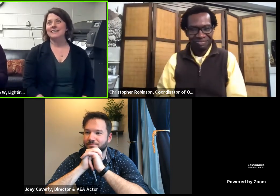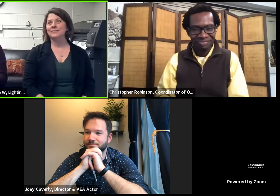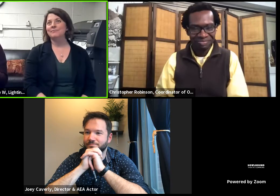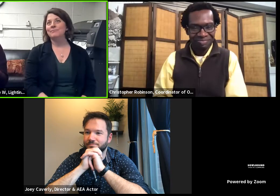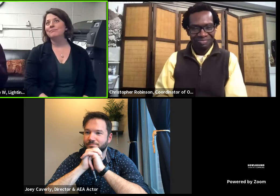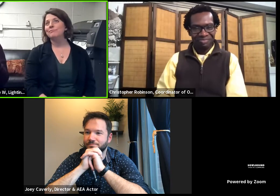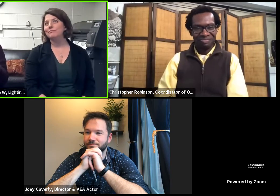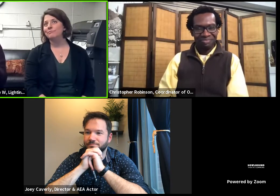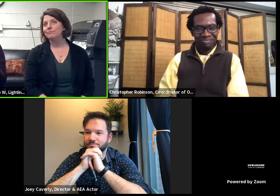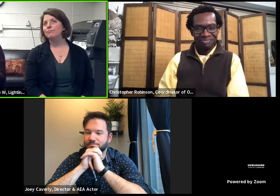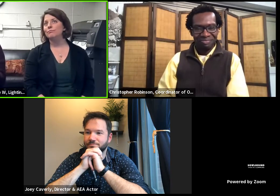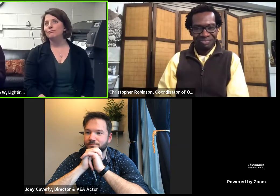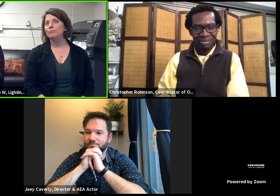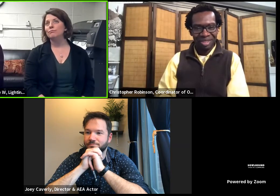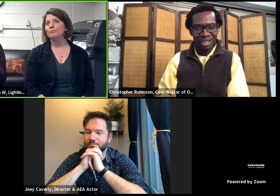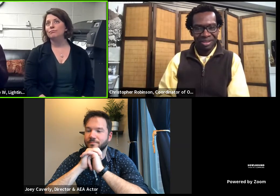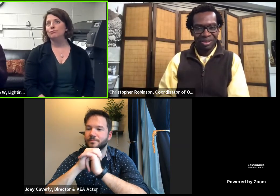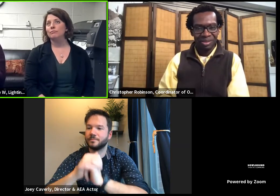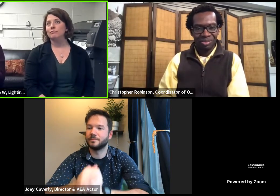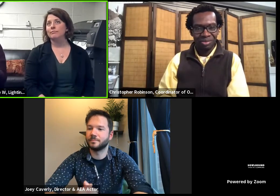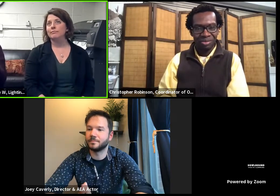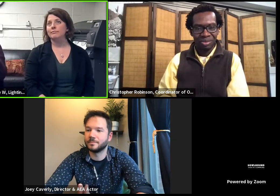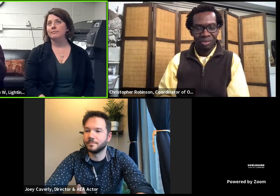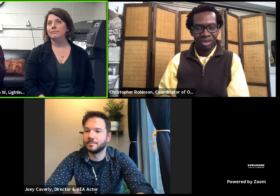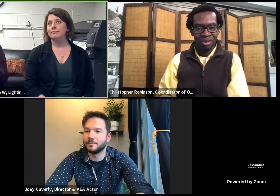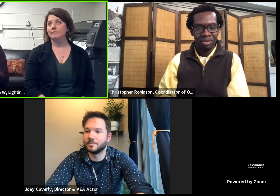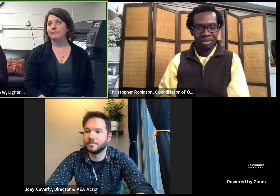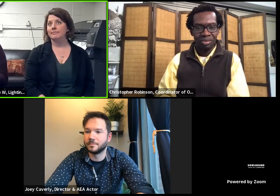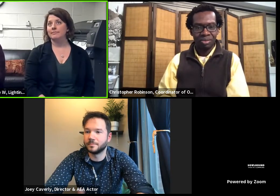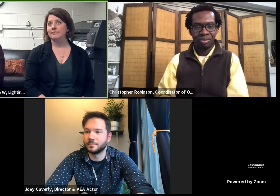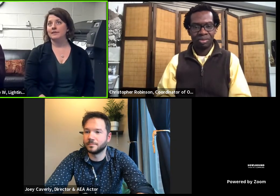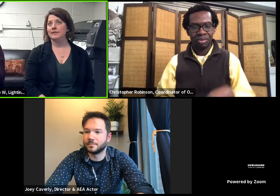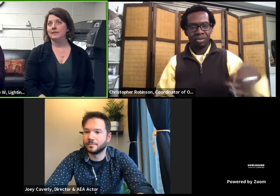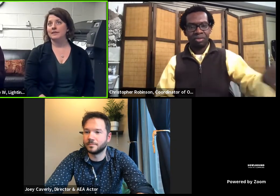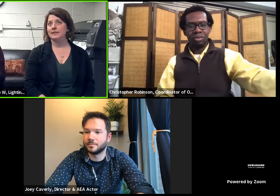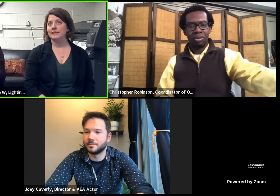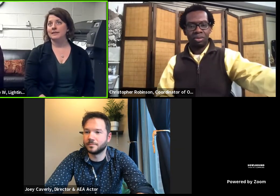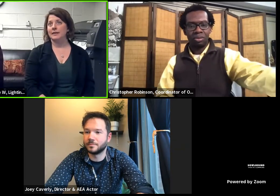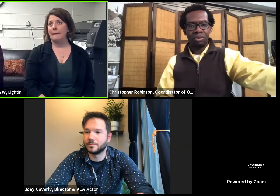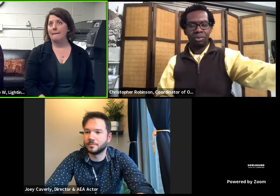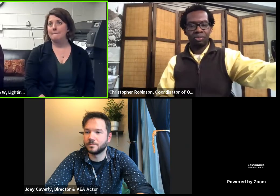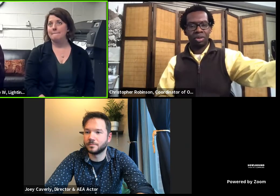I just wanna add to what Annie said. One good way to reduce the amount of emails